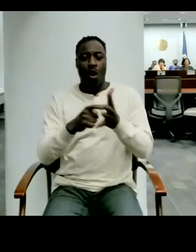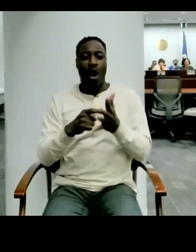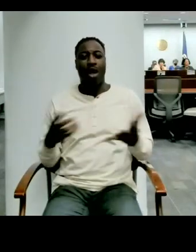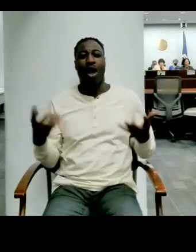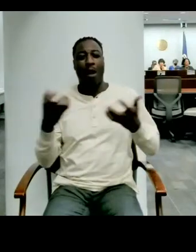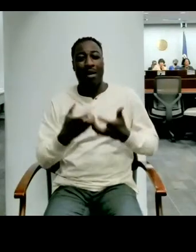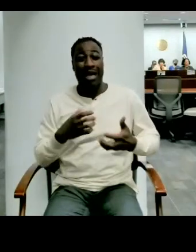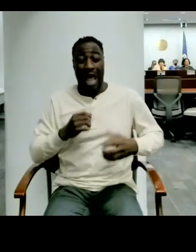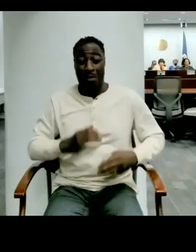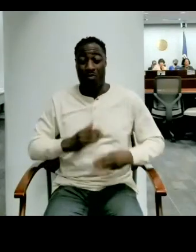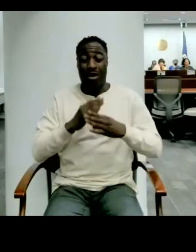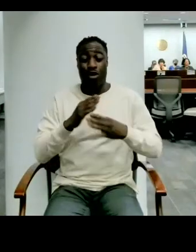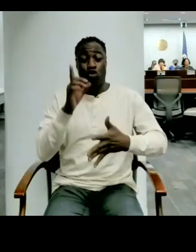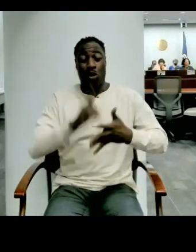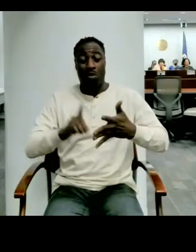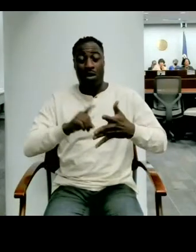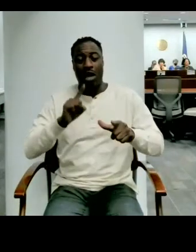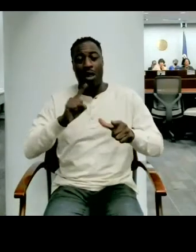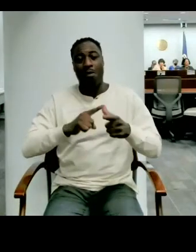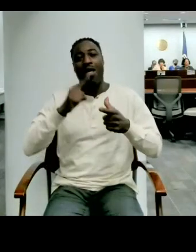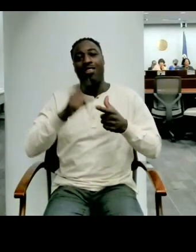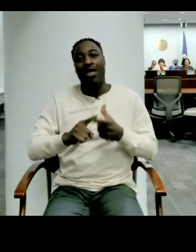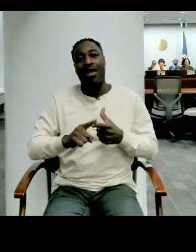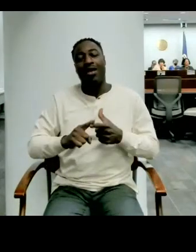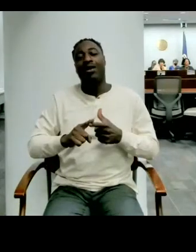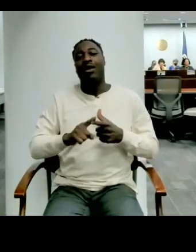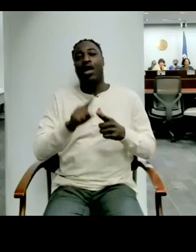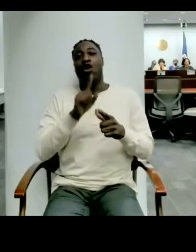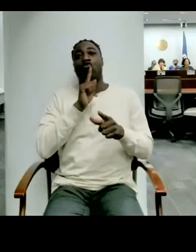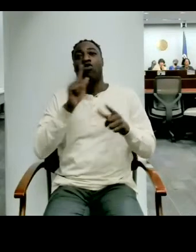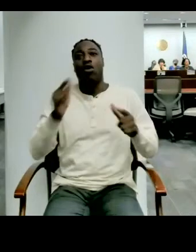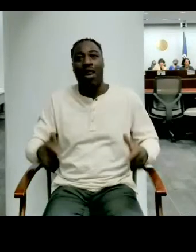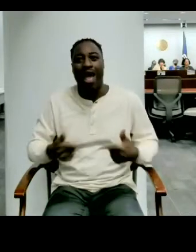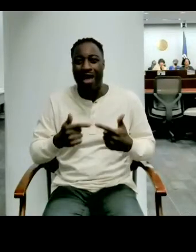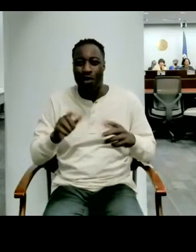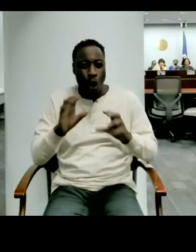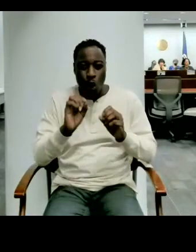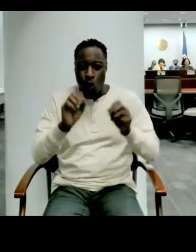discrimination, but then um when the rubber hits the road it is not being enforced because either,